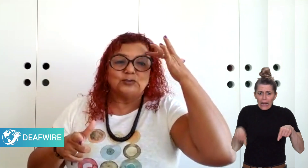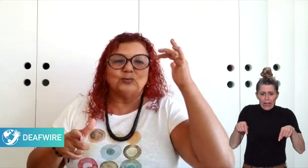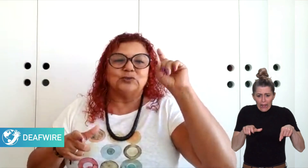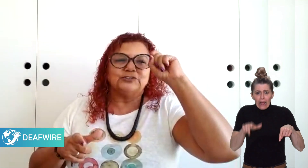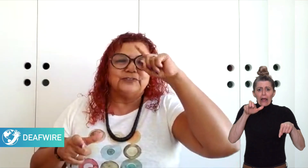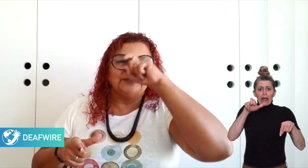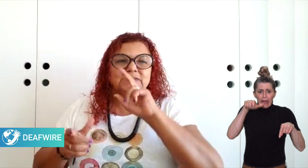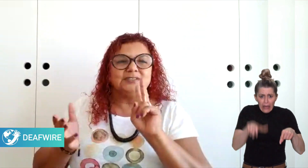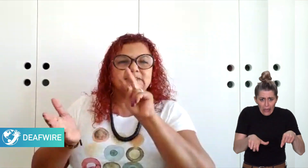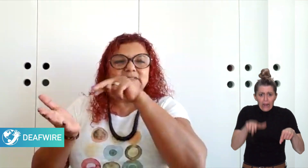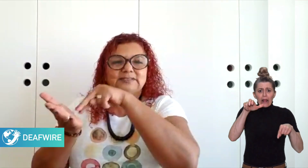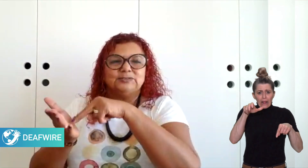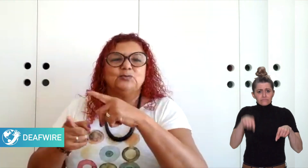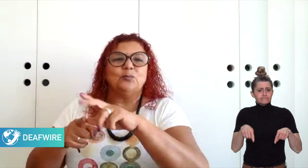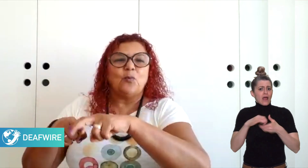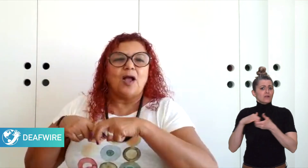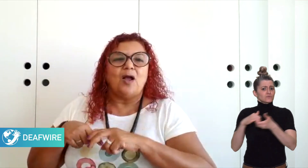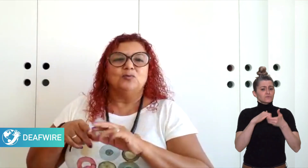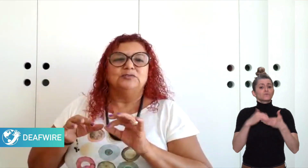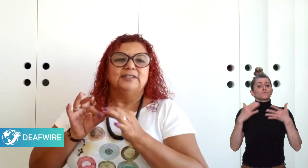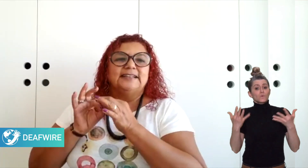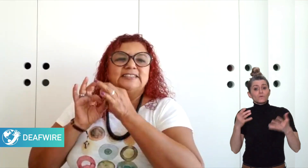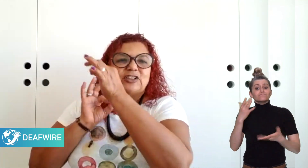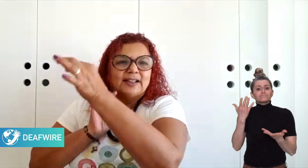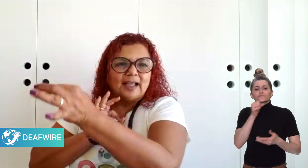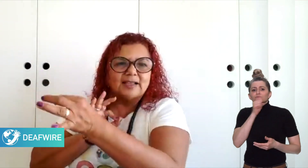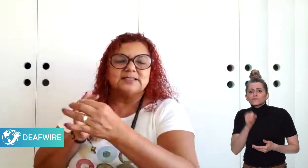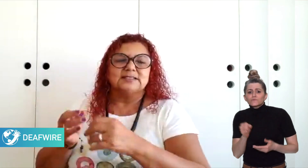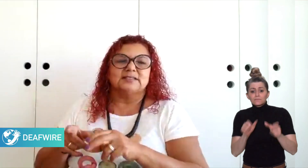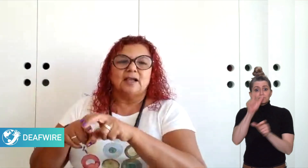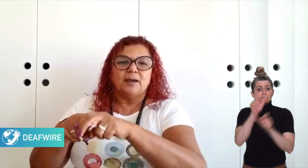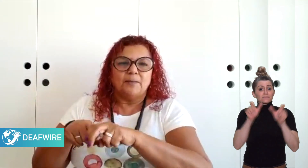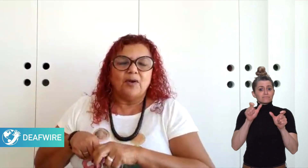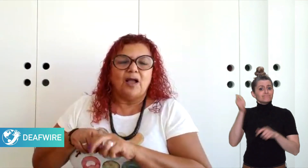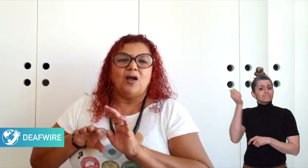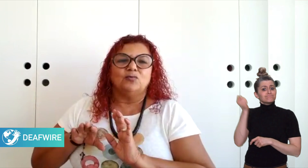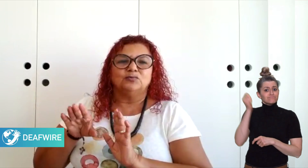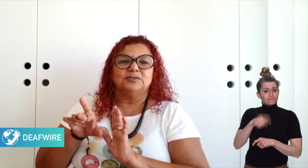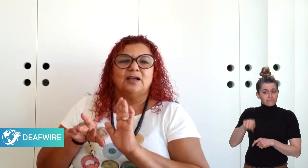to the association - some struggle to walk up and down hills